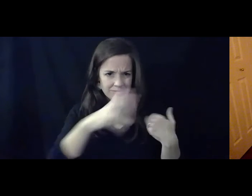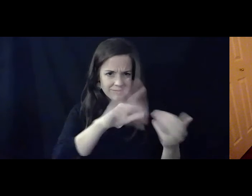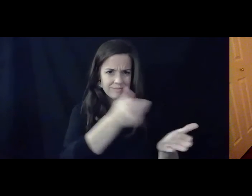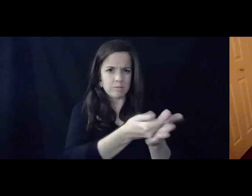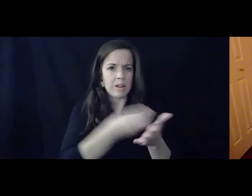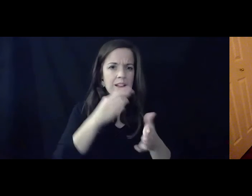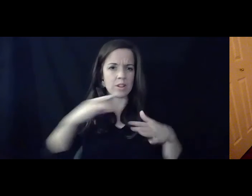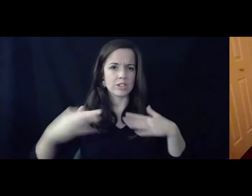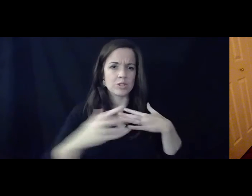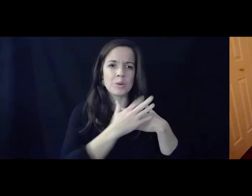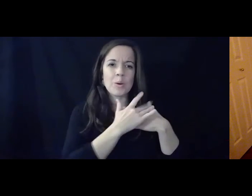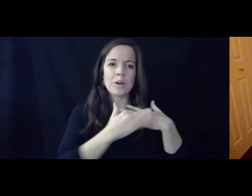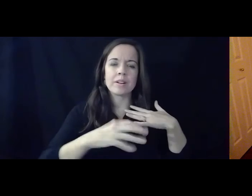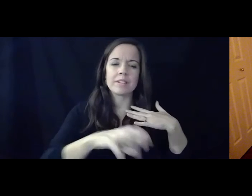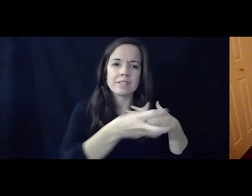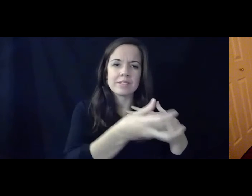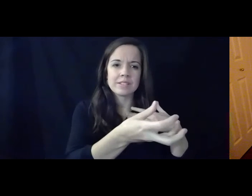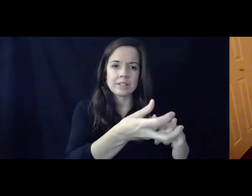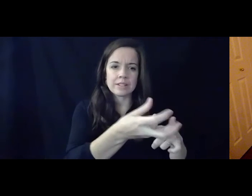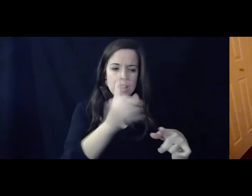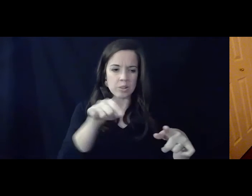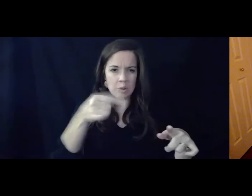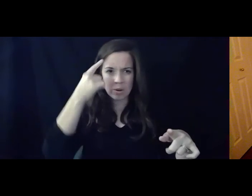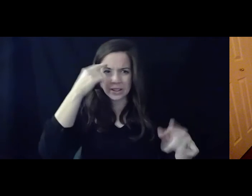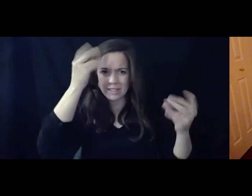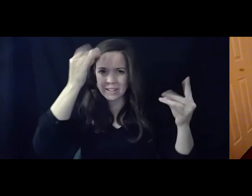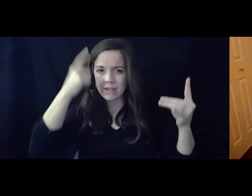But all I could think of was a dream I once had of a woman with a pig’s